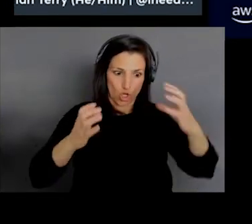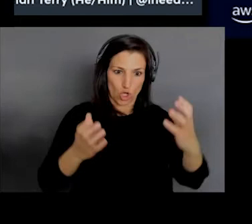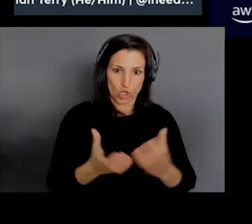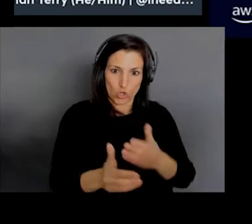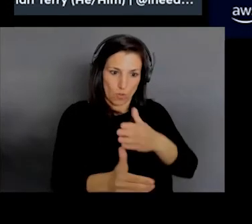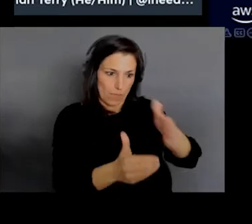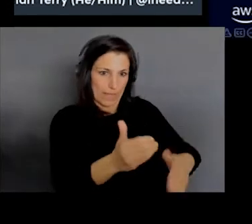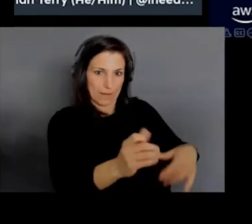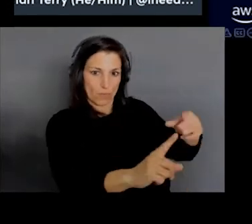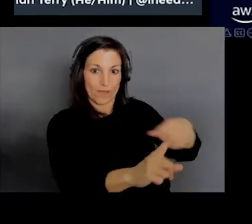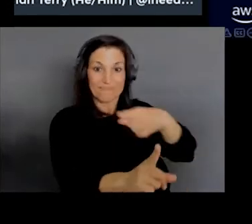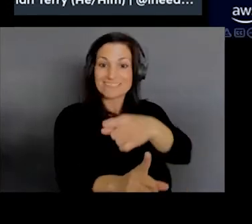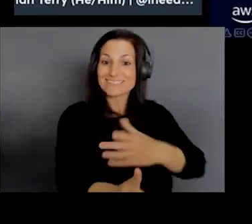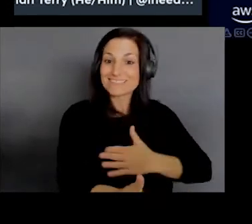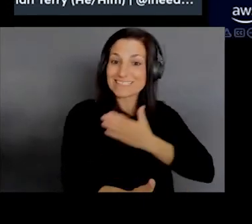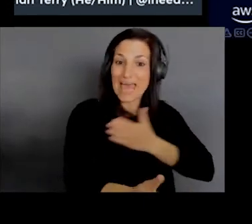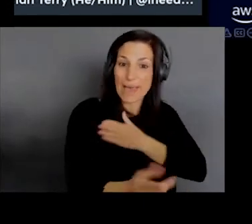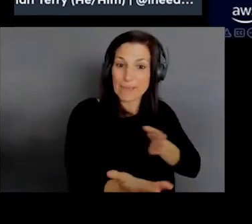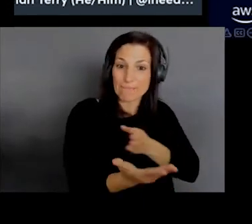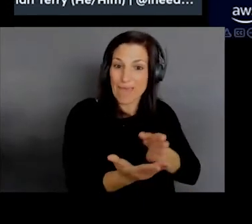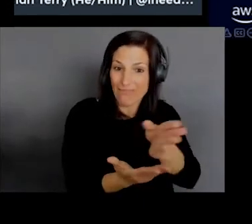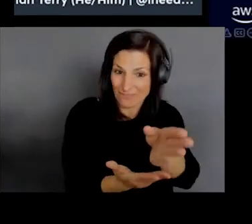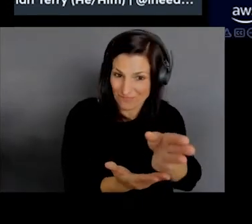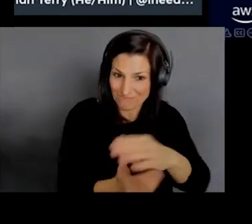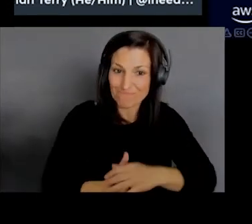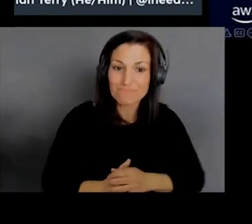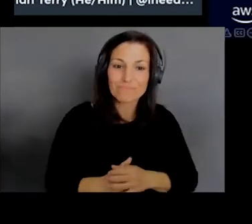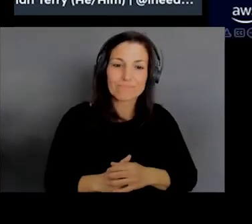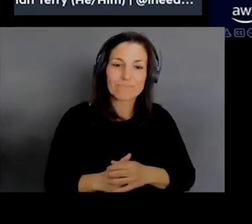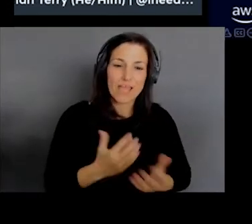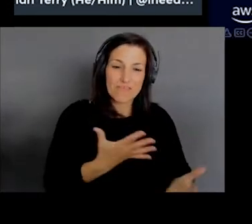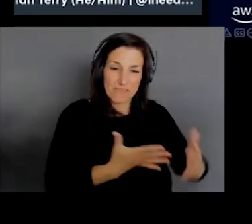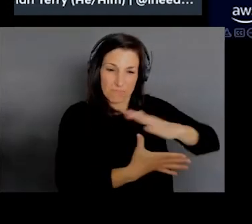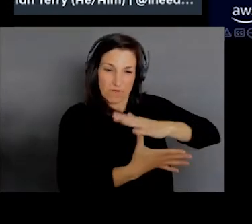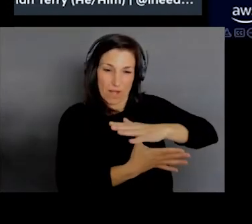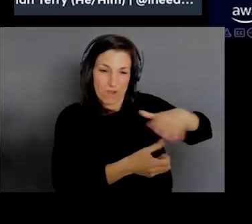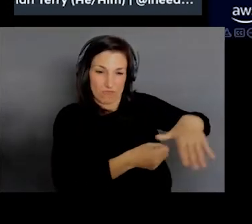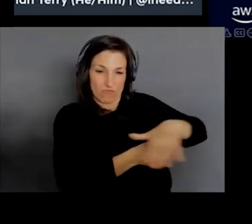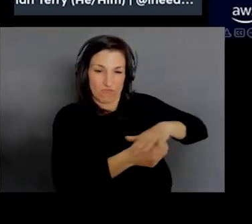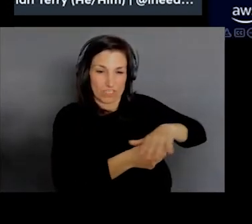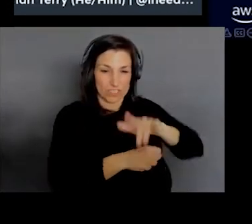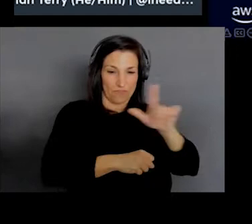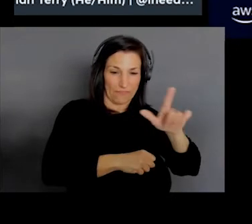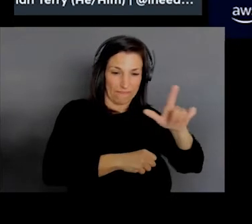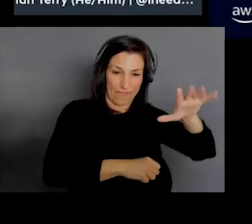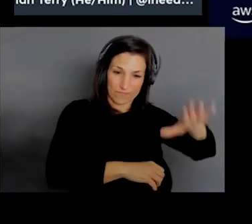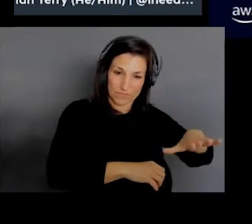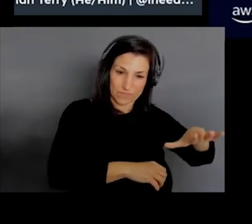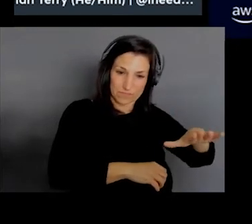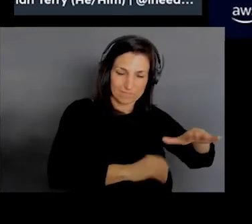And so the primary region on the left is an example of what we would be running, let's say in US-East-1, right?